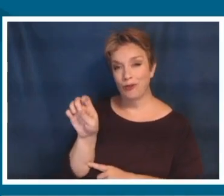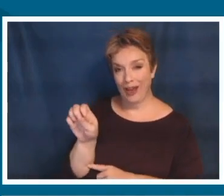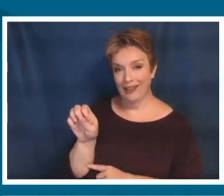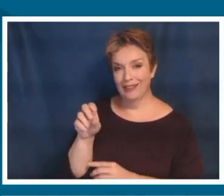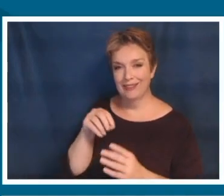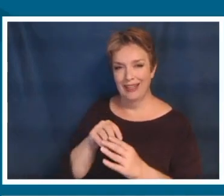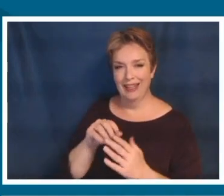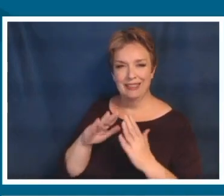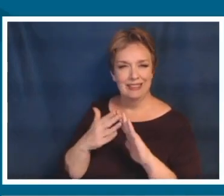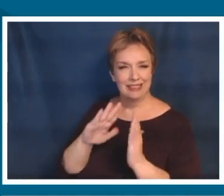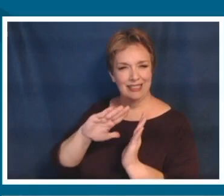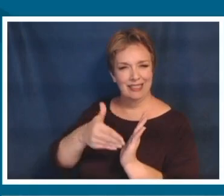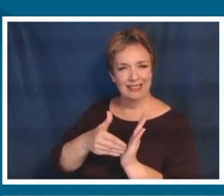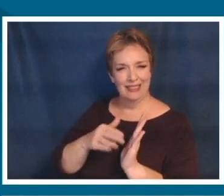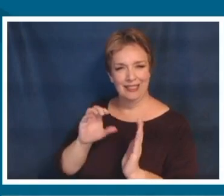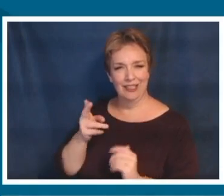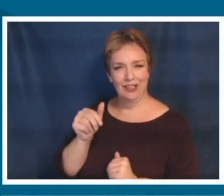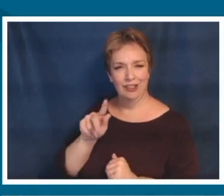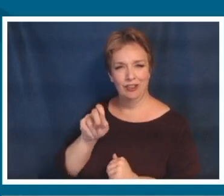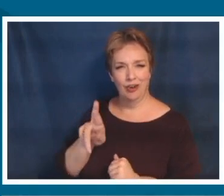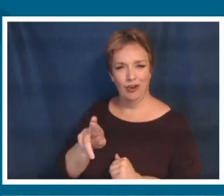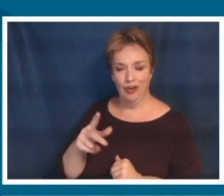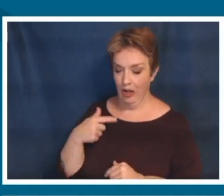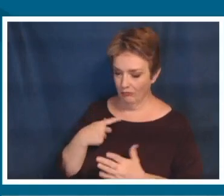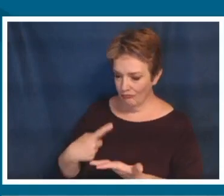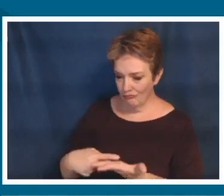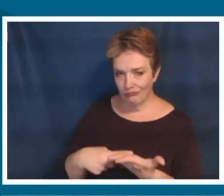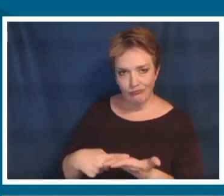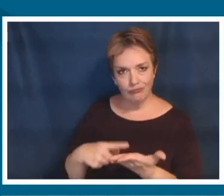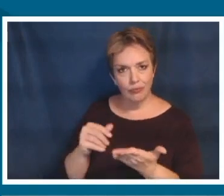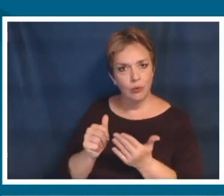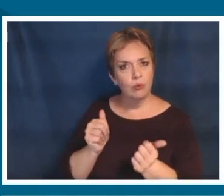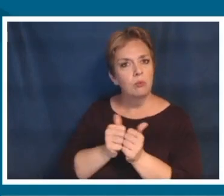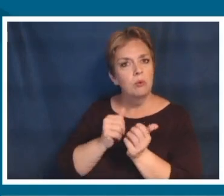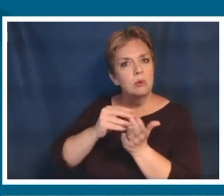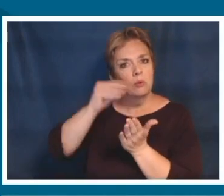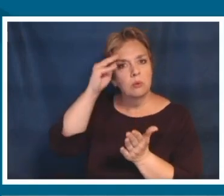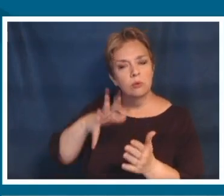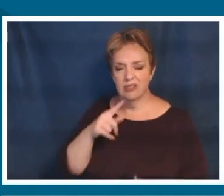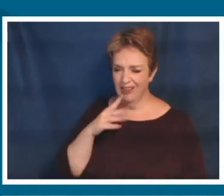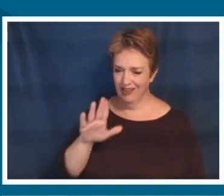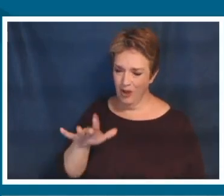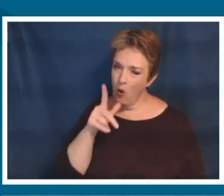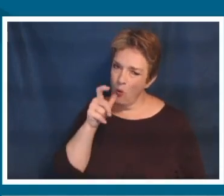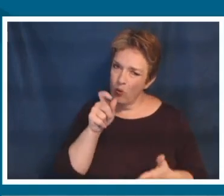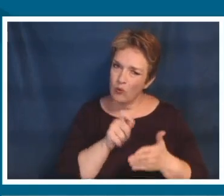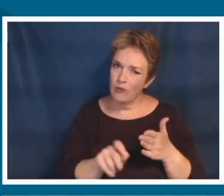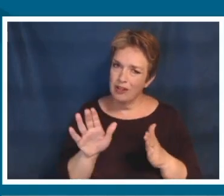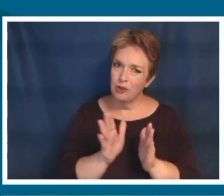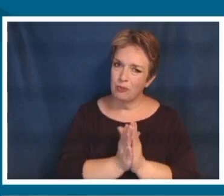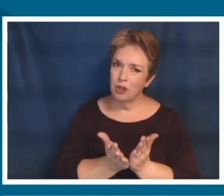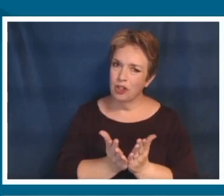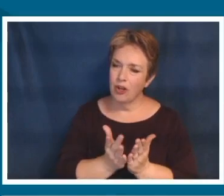who writes your textbooks you know who are the people that decide what we're going to put this story in but not this